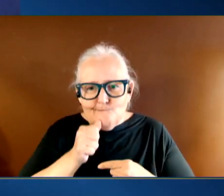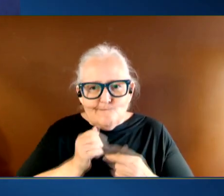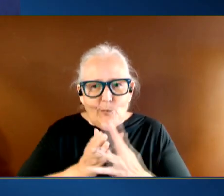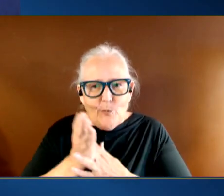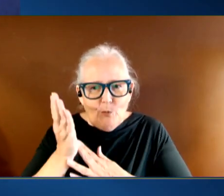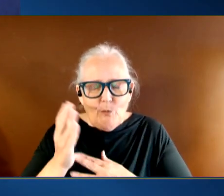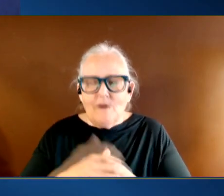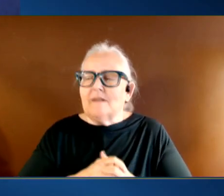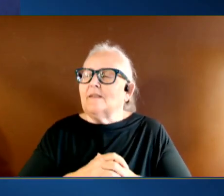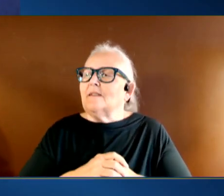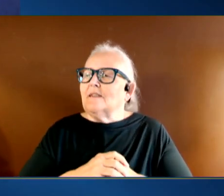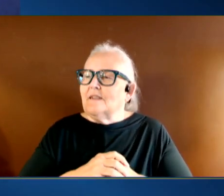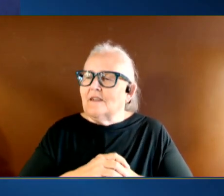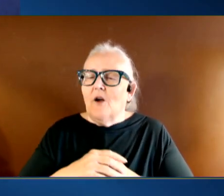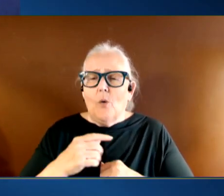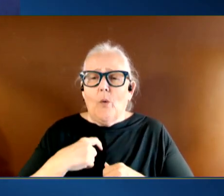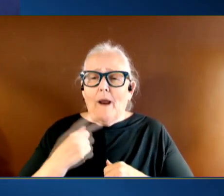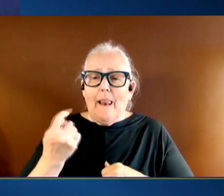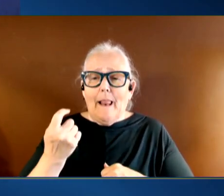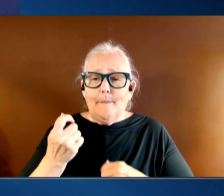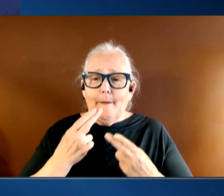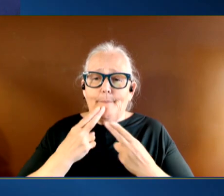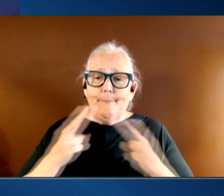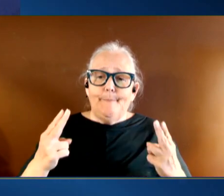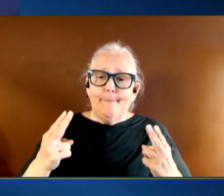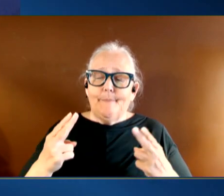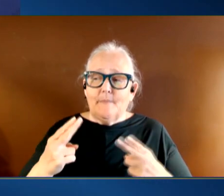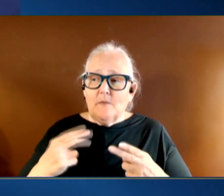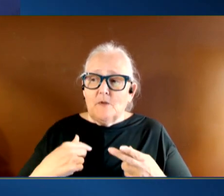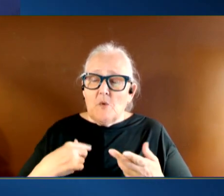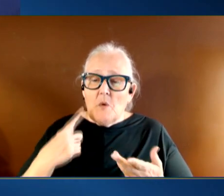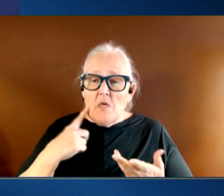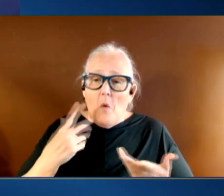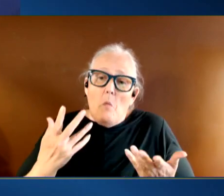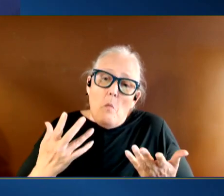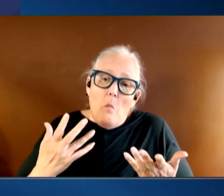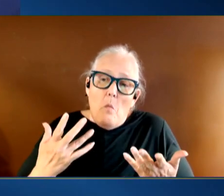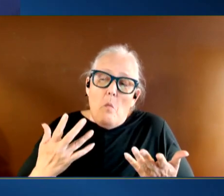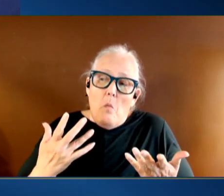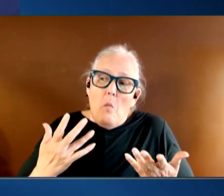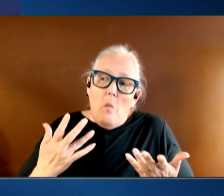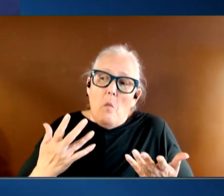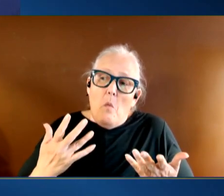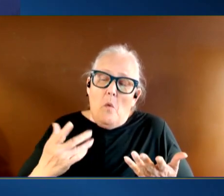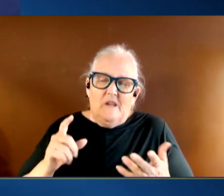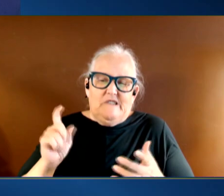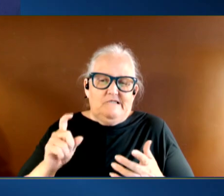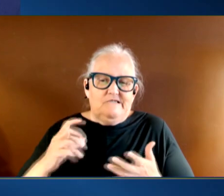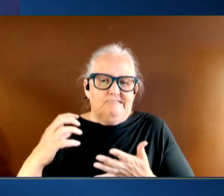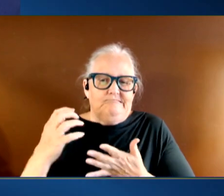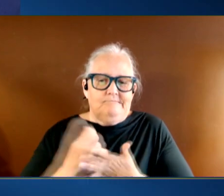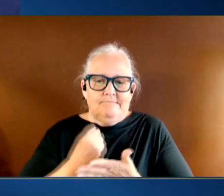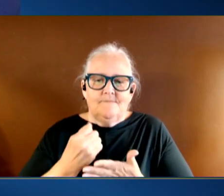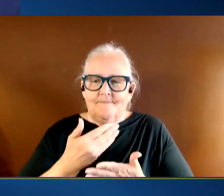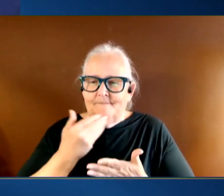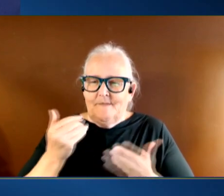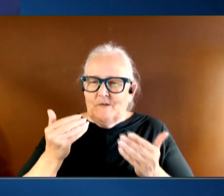a little naive, and we thought maybe we should take this opportunity to really do our homework.